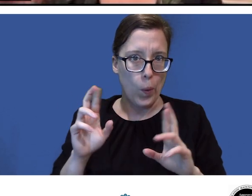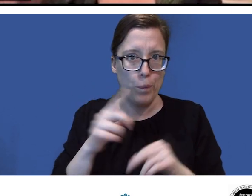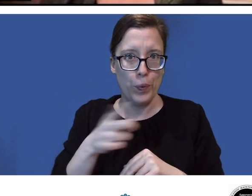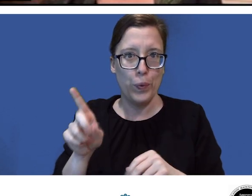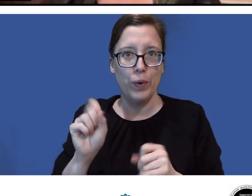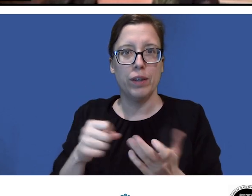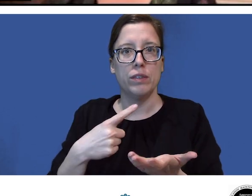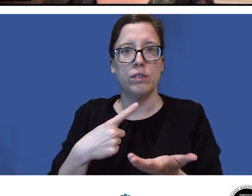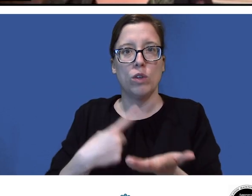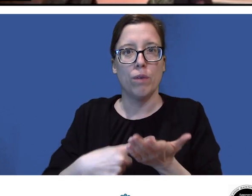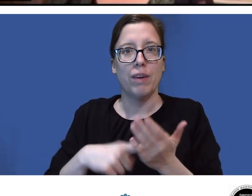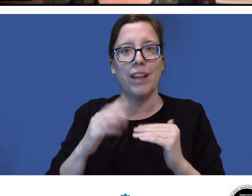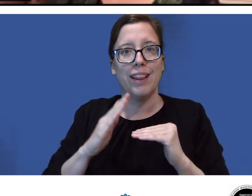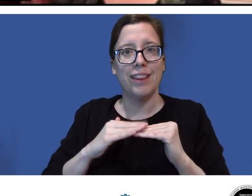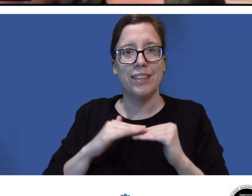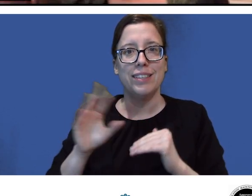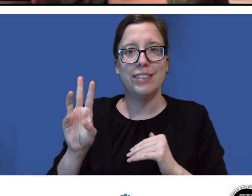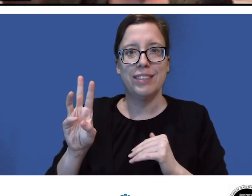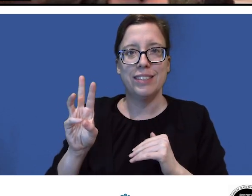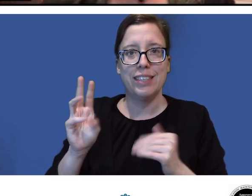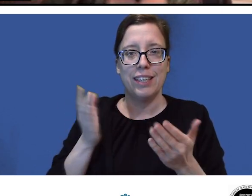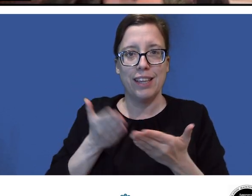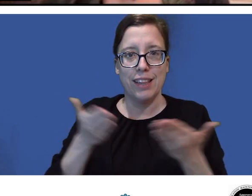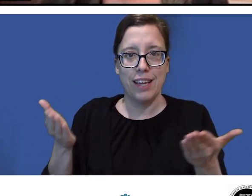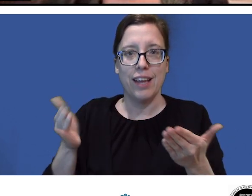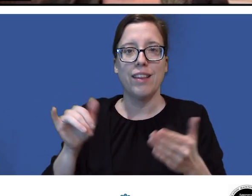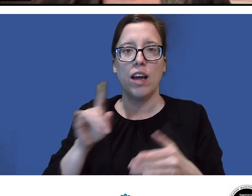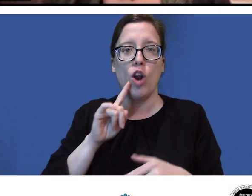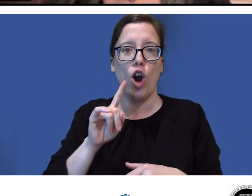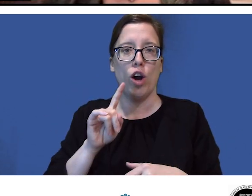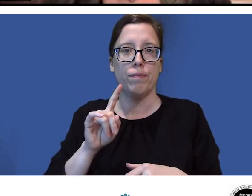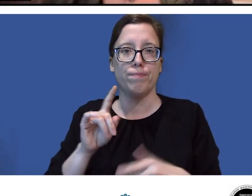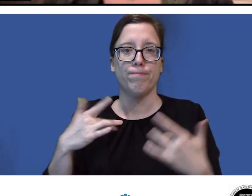that are characteristic of how kids with deafblindness learn.